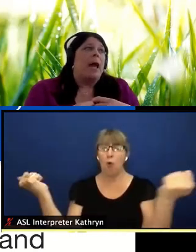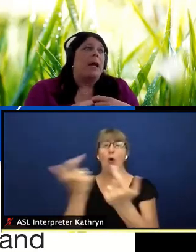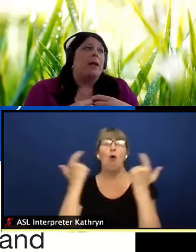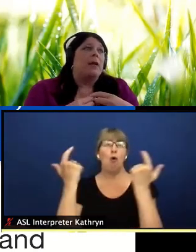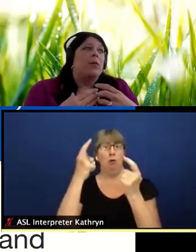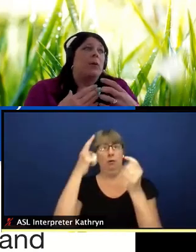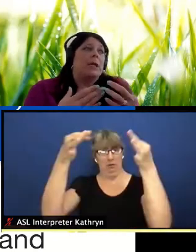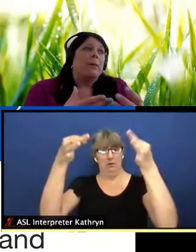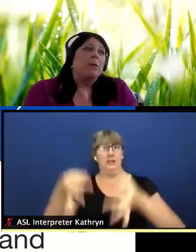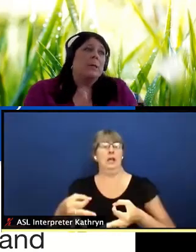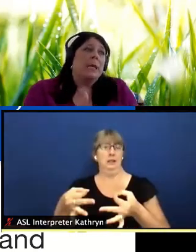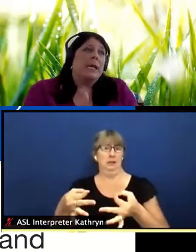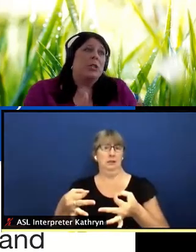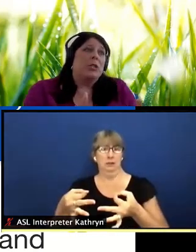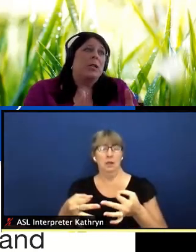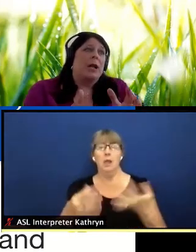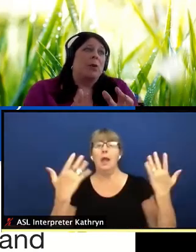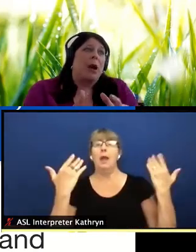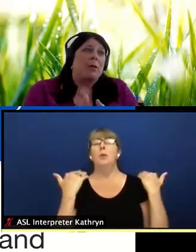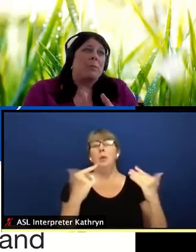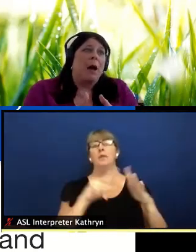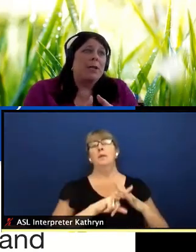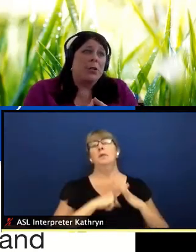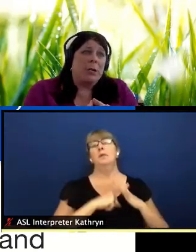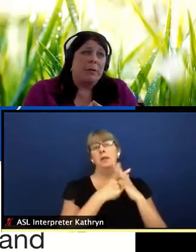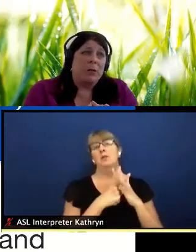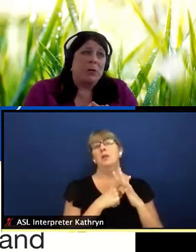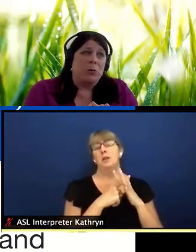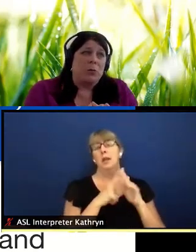And with the implementation and progress monitoring of this tool,